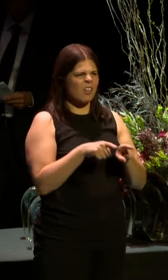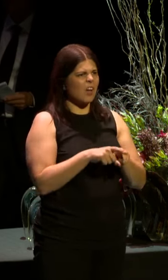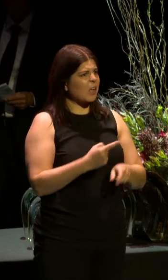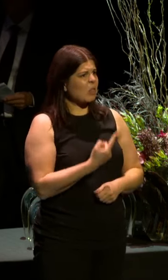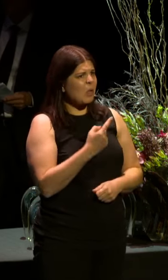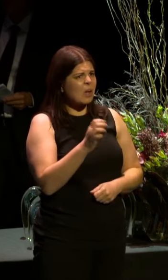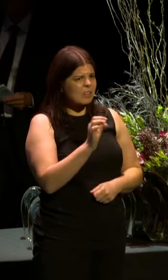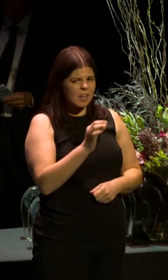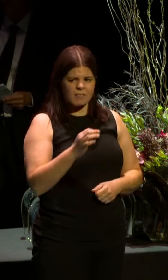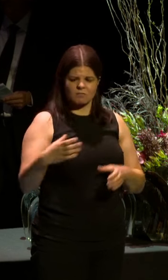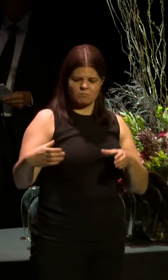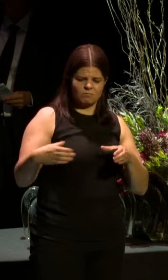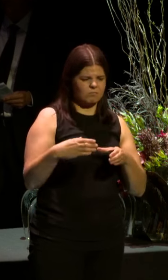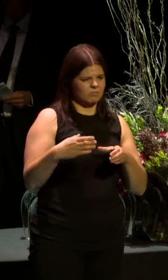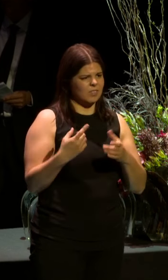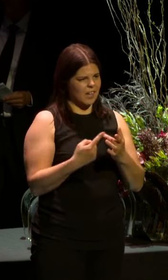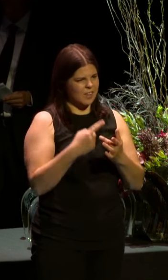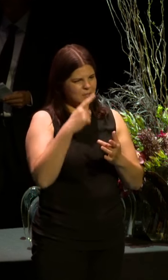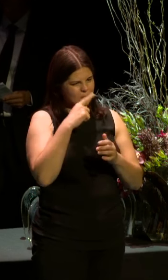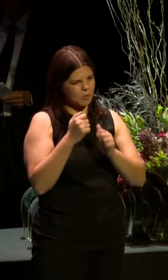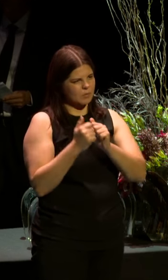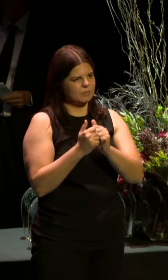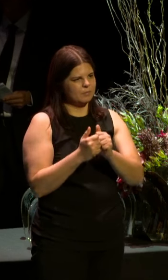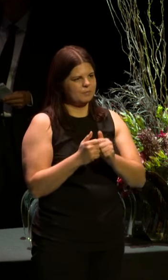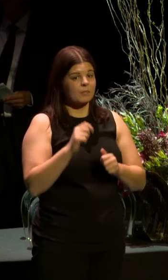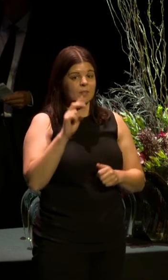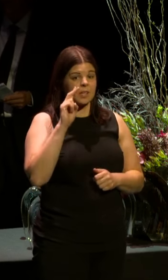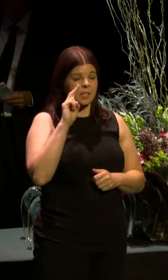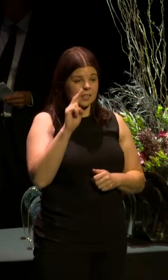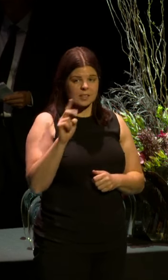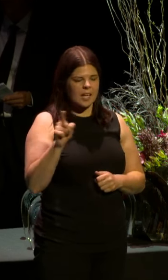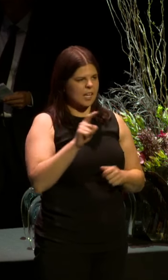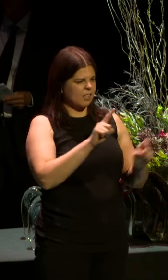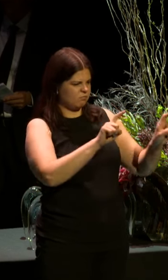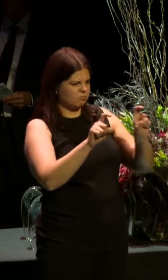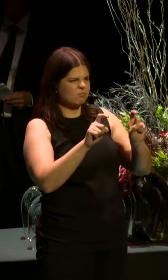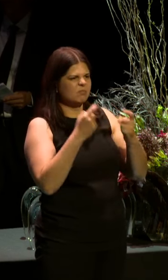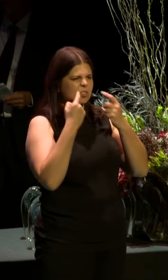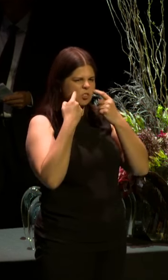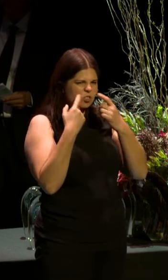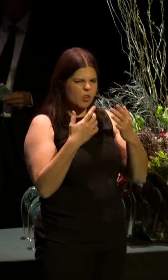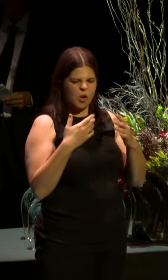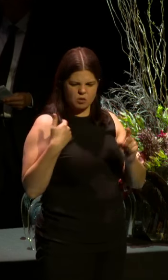You saw there some excerpts from these workshops that we organised over the last three years